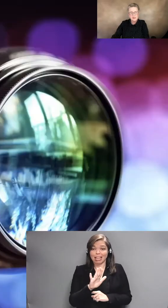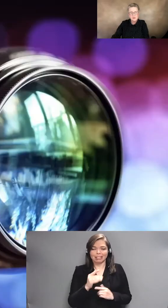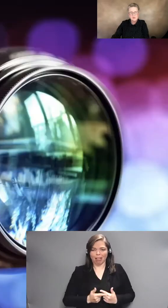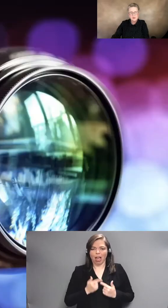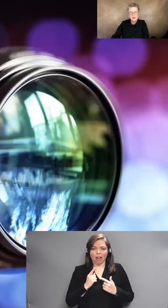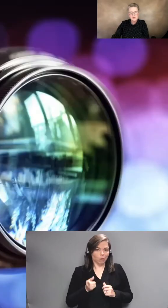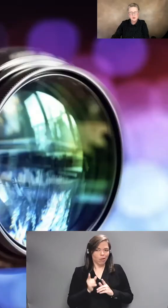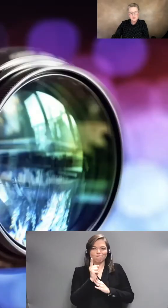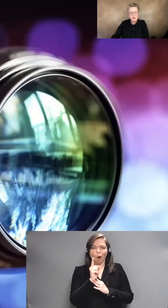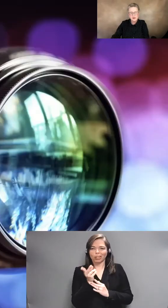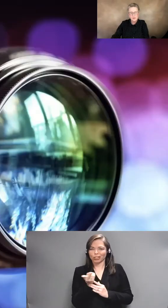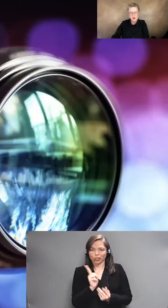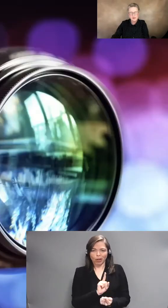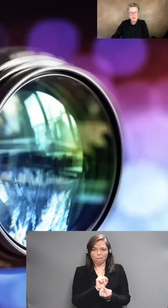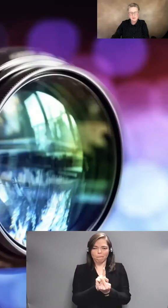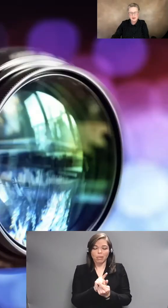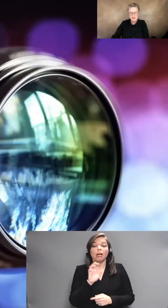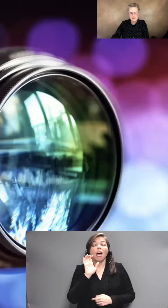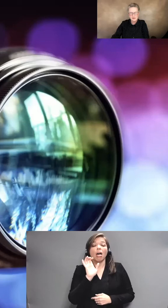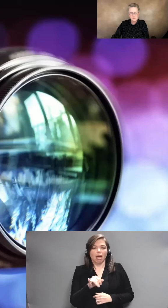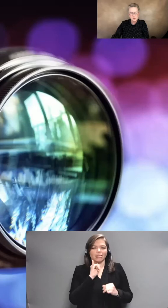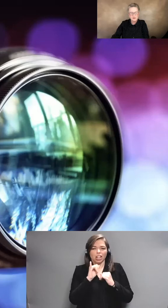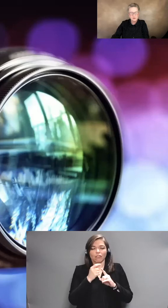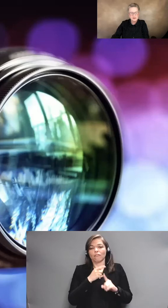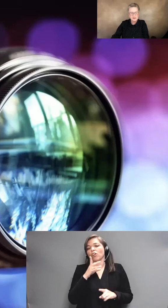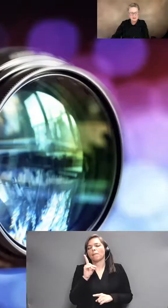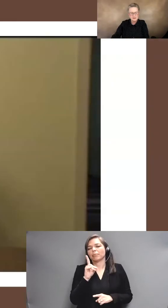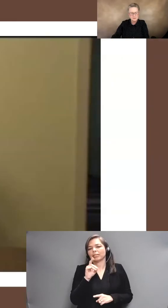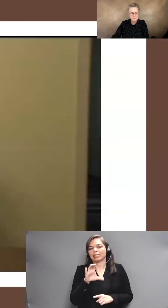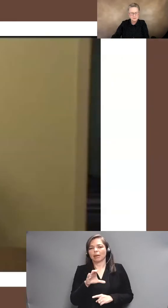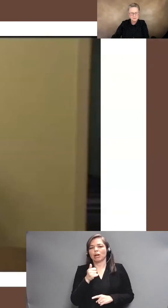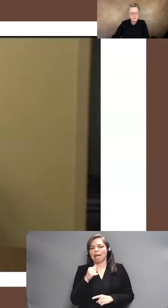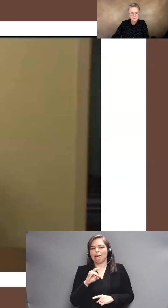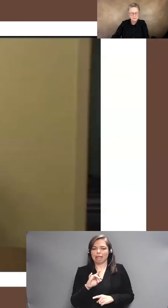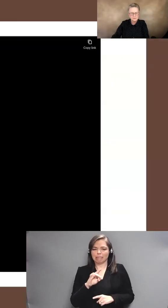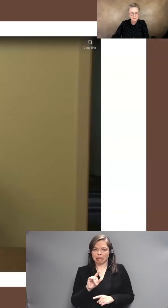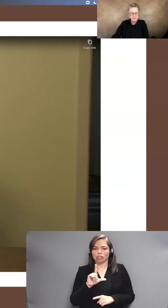and this was from an interview with him on December 18th in 2014